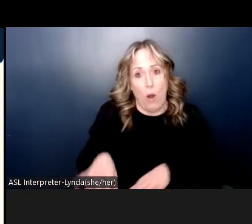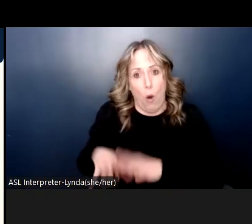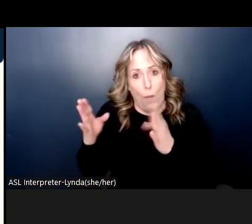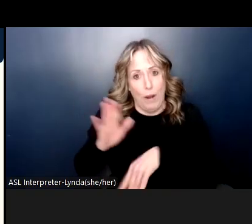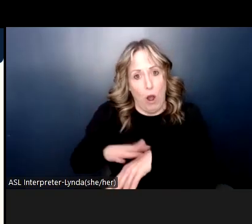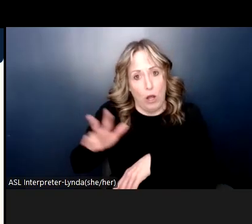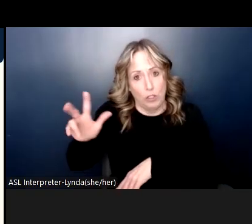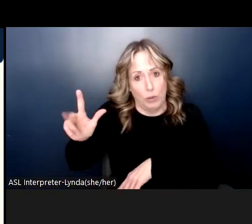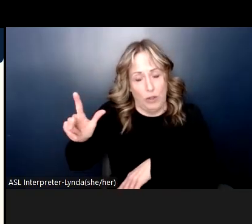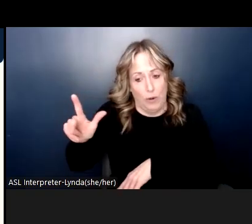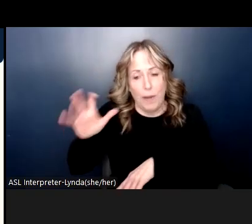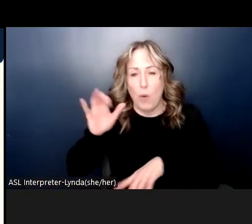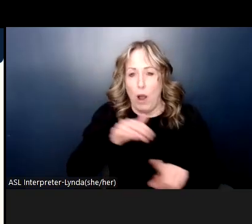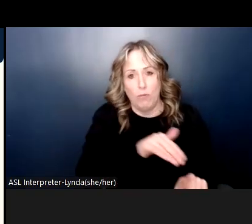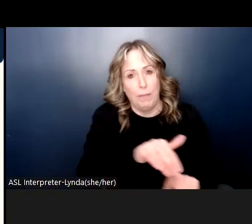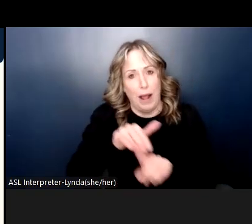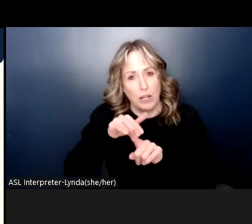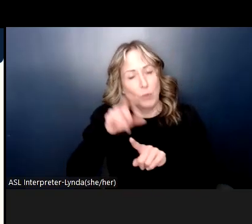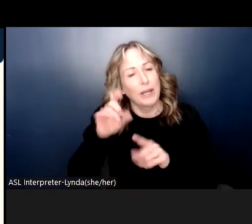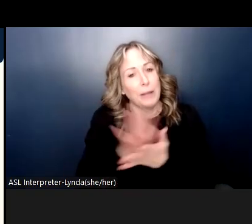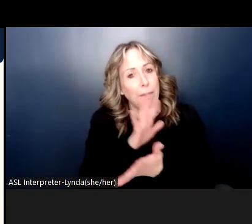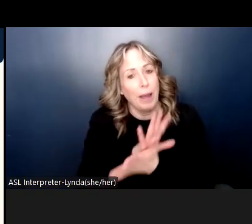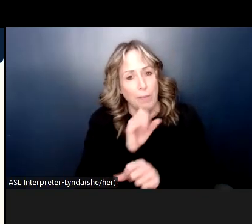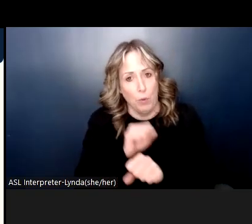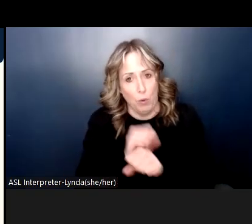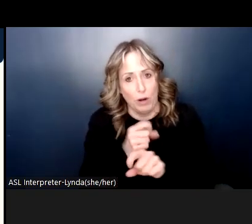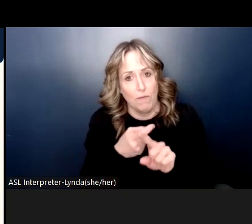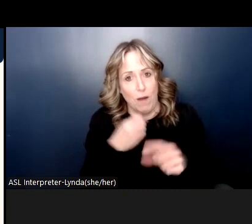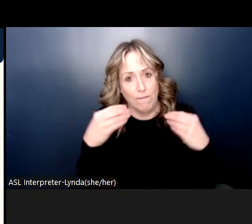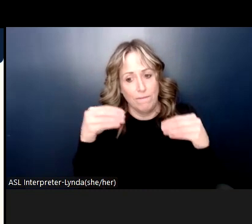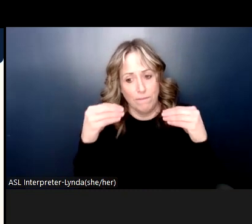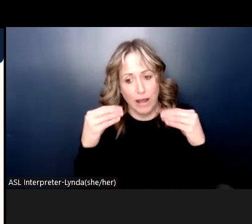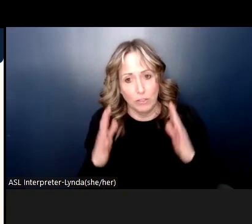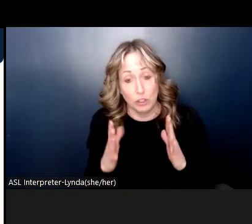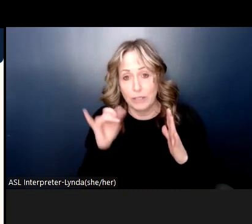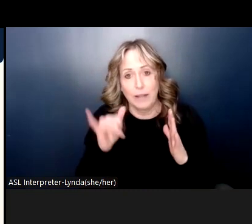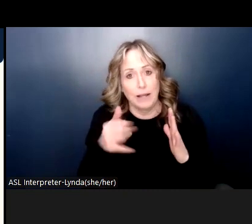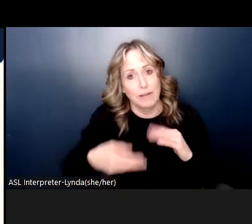But we want a reminder that we need the paperwork for vendors because that is a high volume at all times of year.